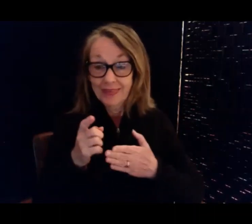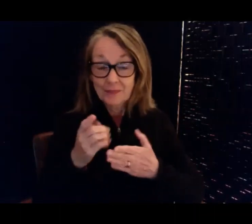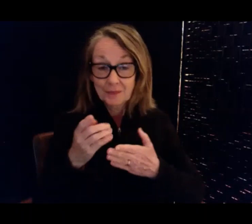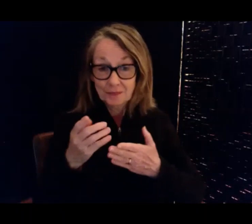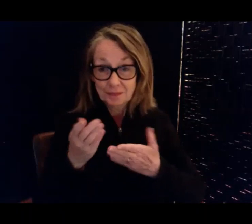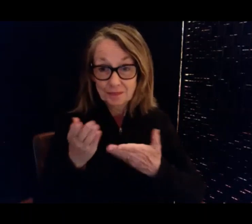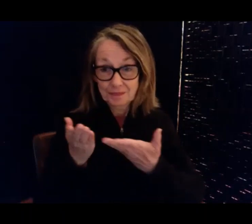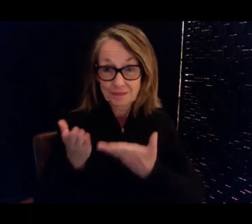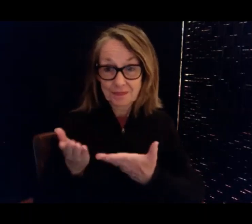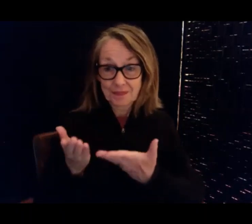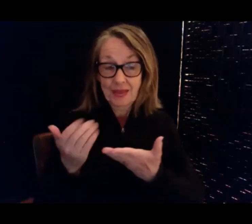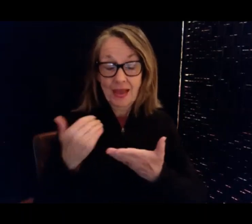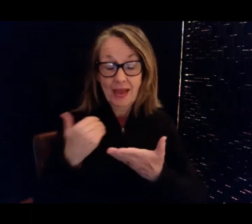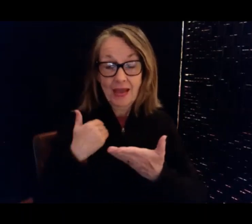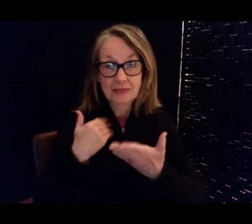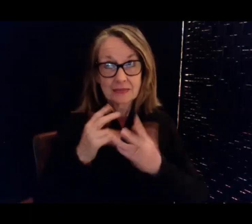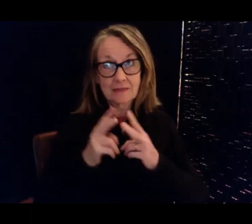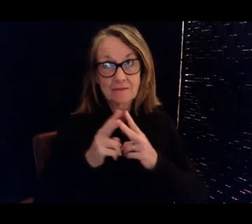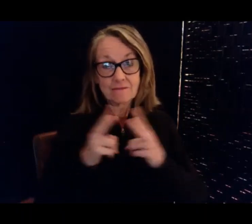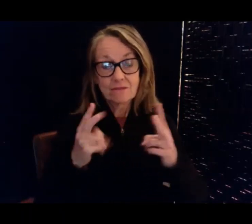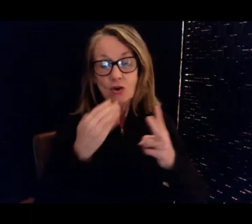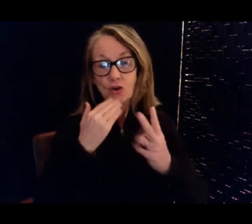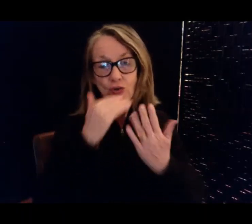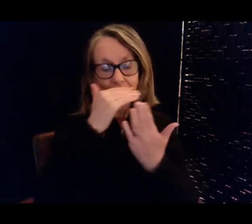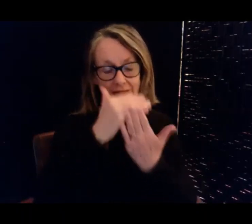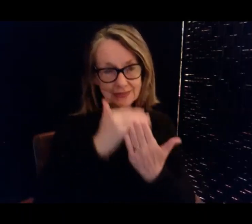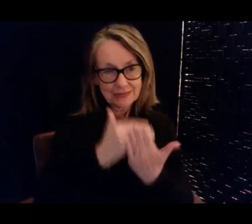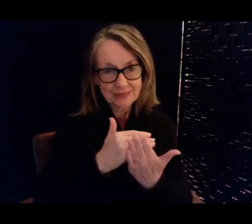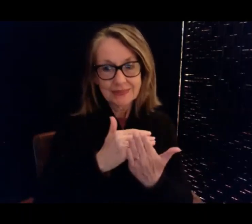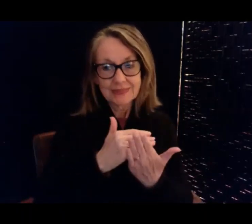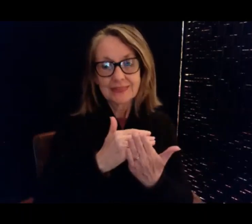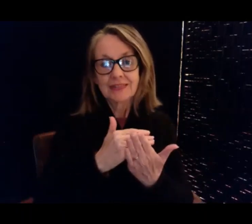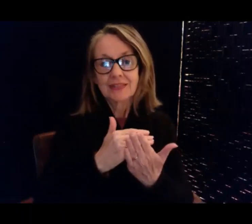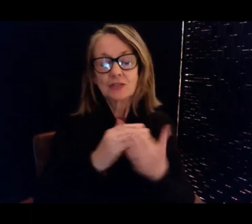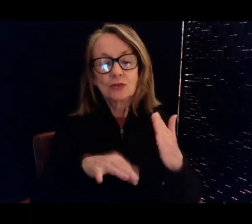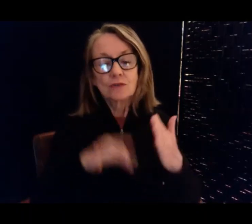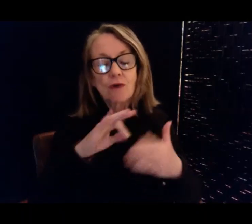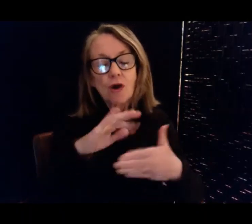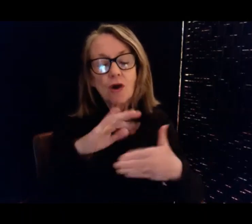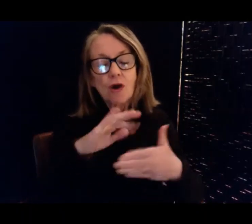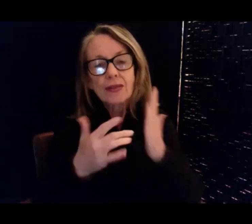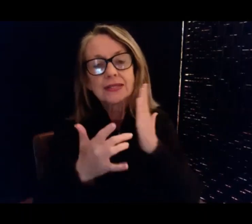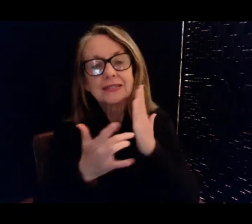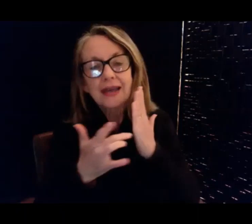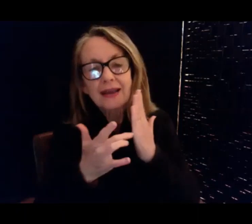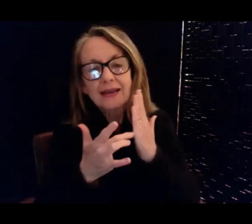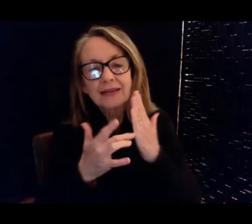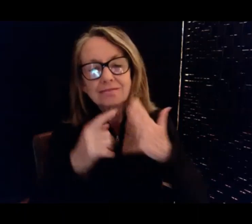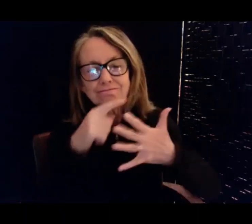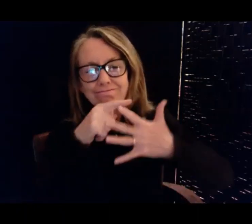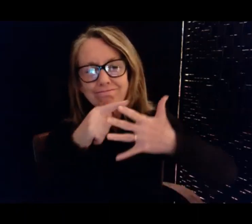has a very good list to find all of the tech stuff that you need okay it's called